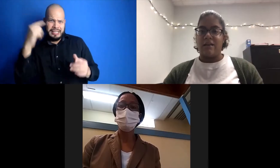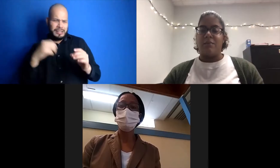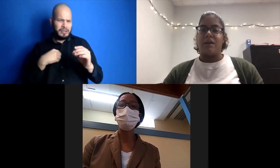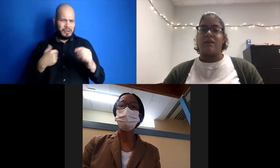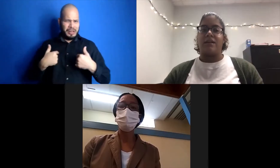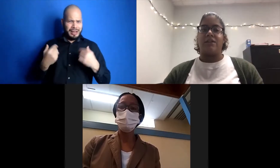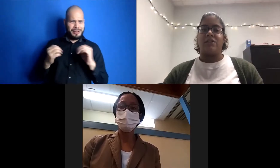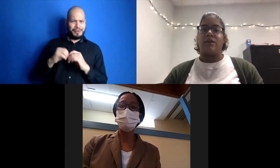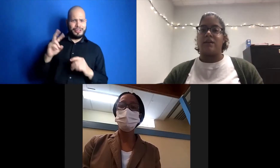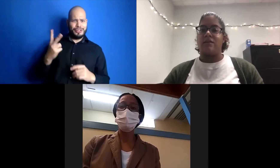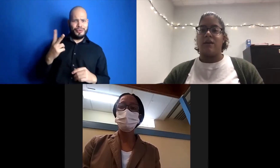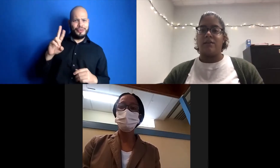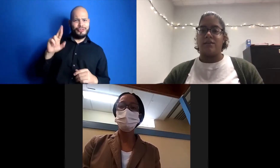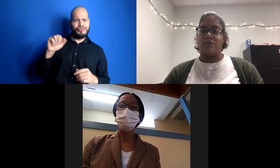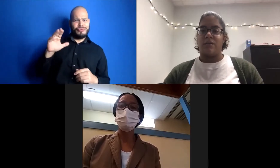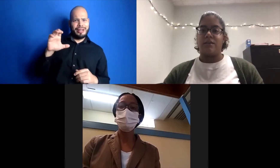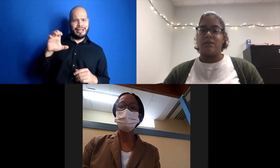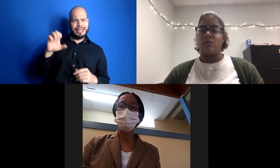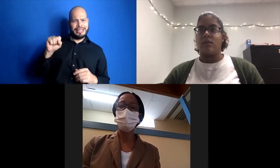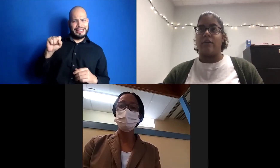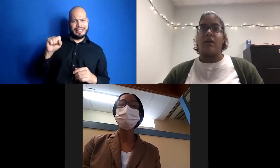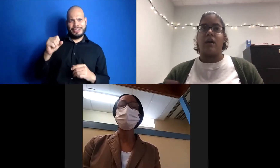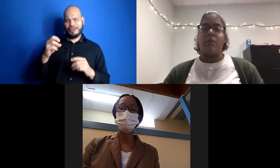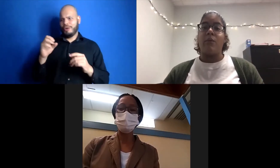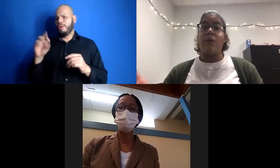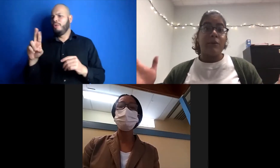because I do identify as two races well I have a couple more